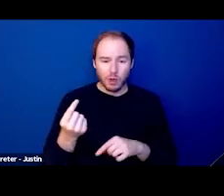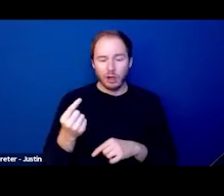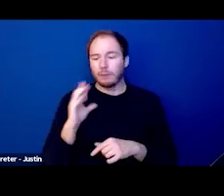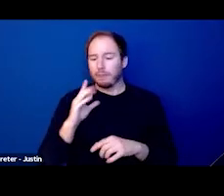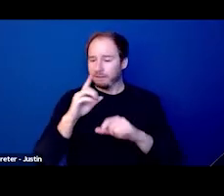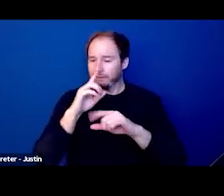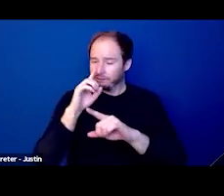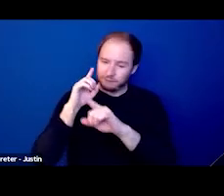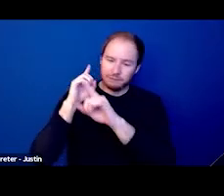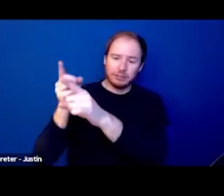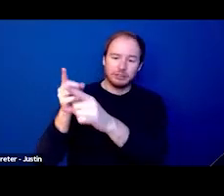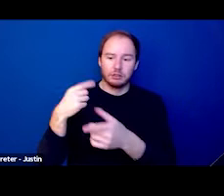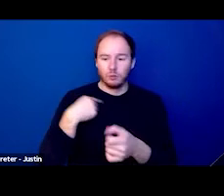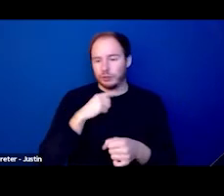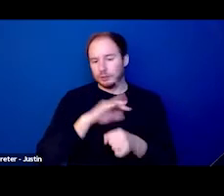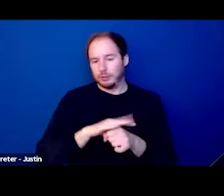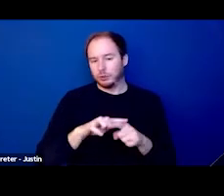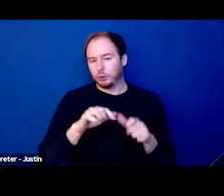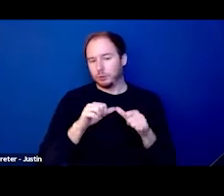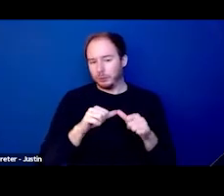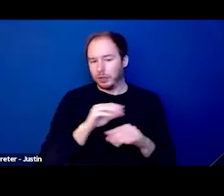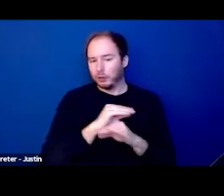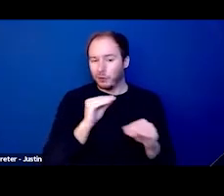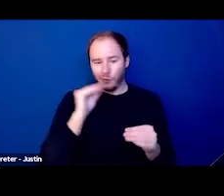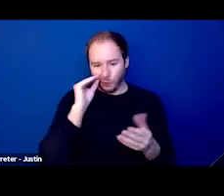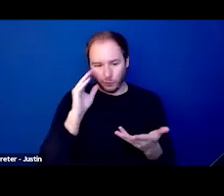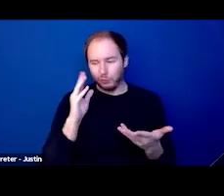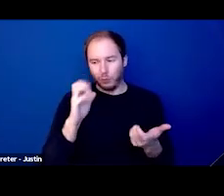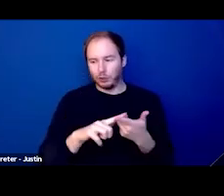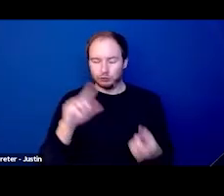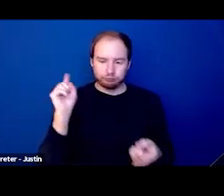we're committed to making homelessness an uncommon occurrence in our community.